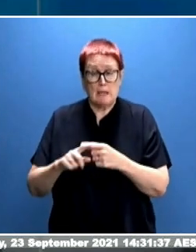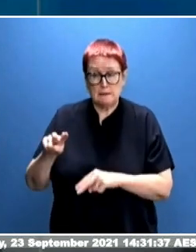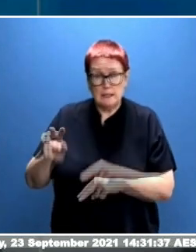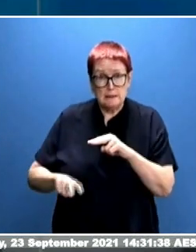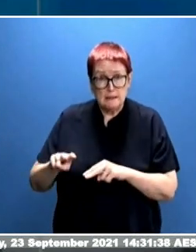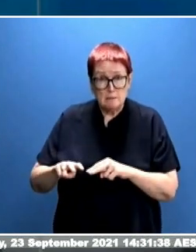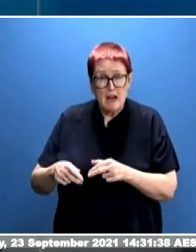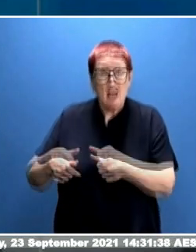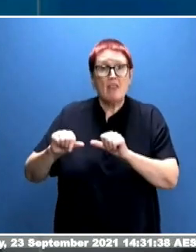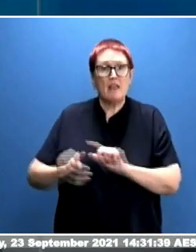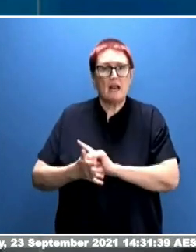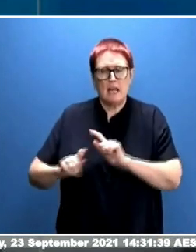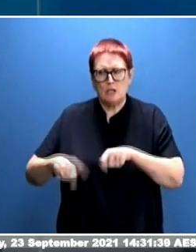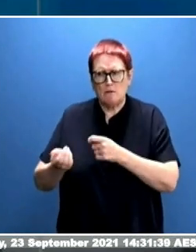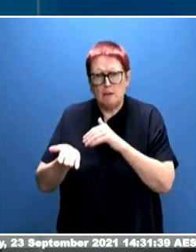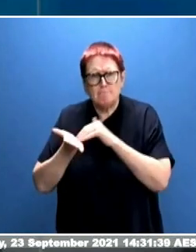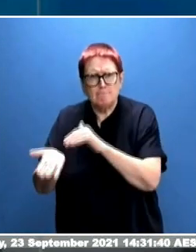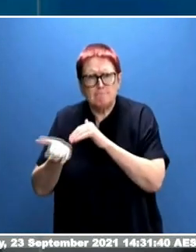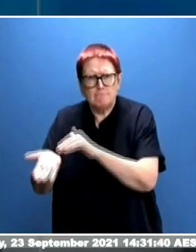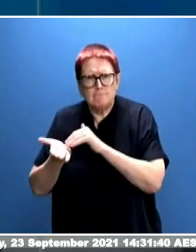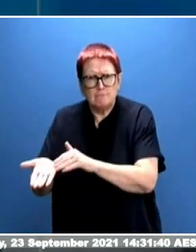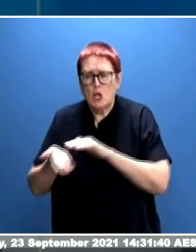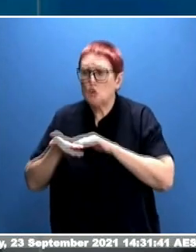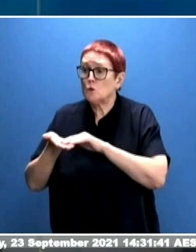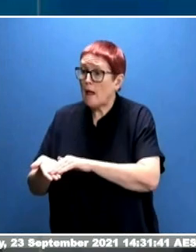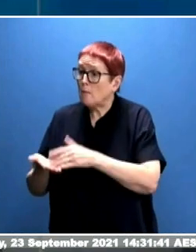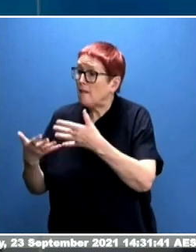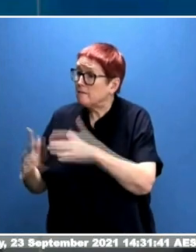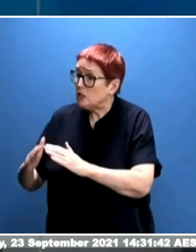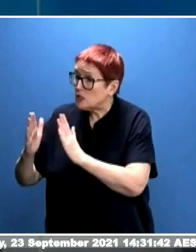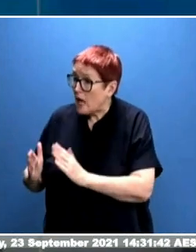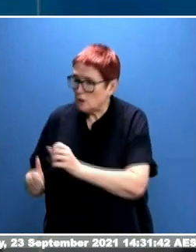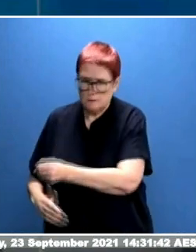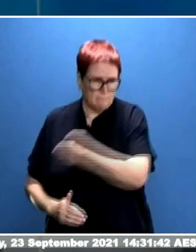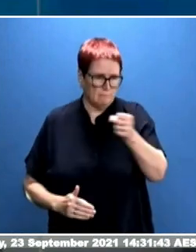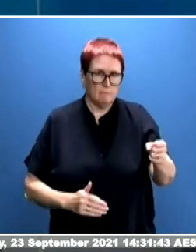transition or reintegrate young people back into the community. All right.